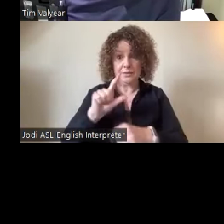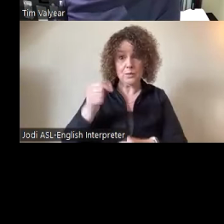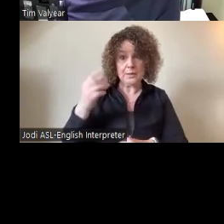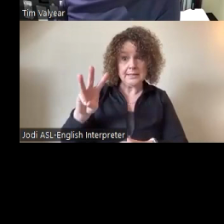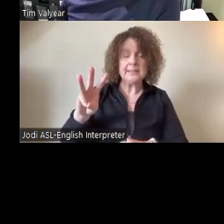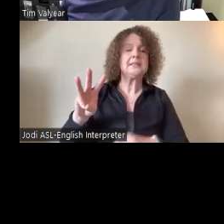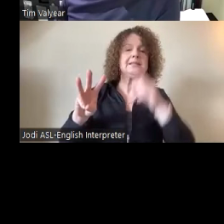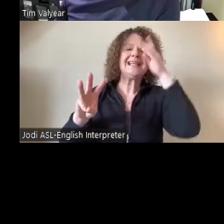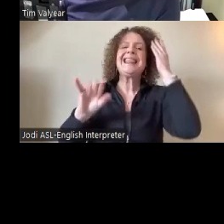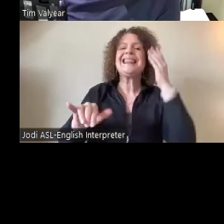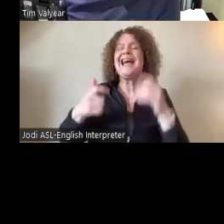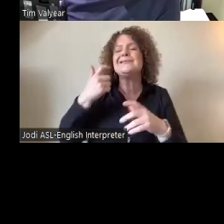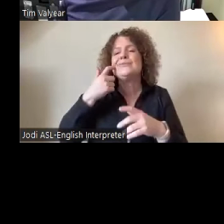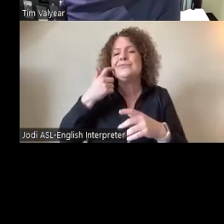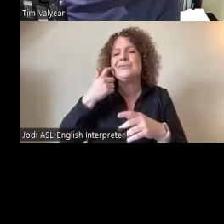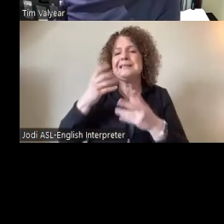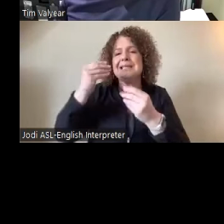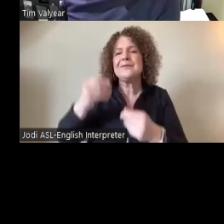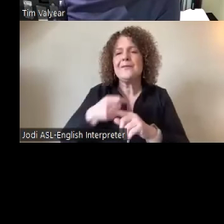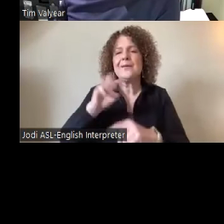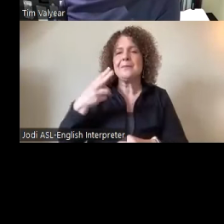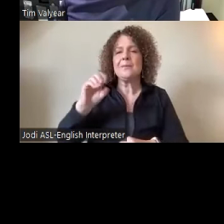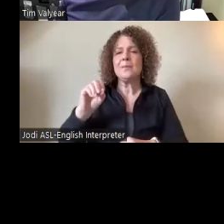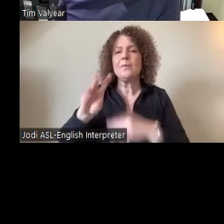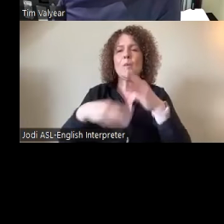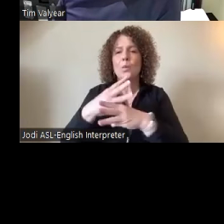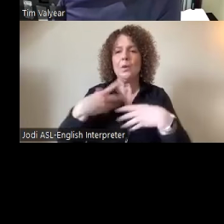last year's presentation of the nearly 56.9 million deaths